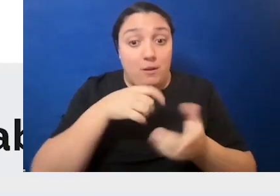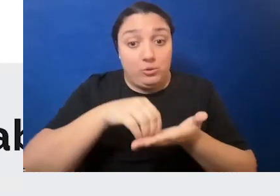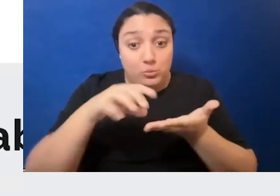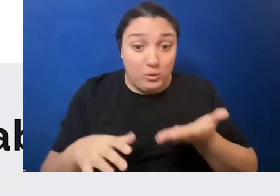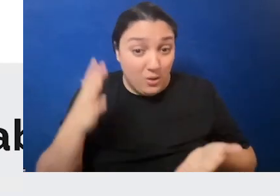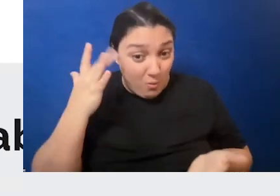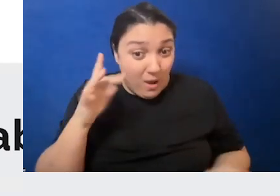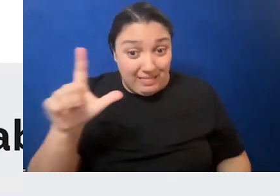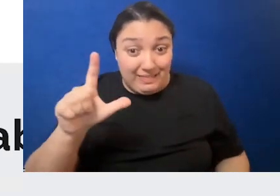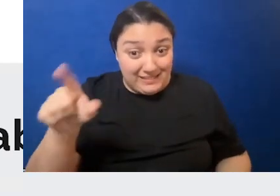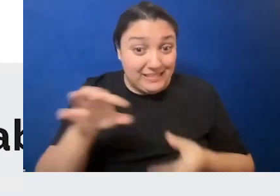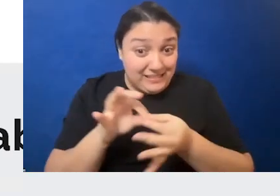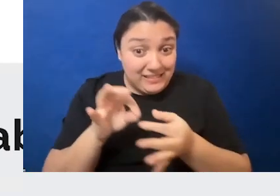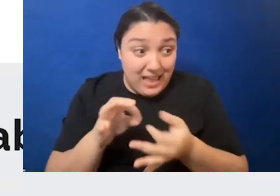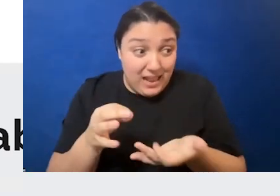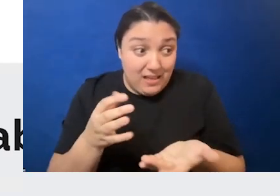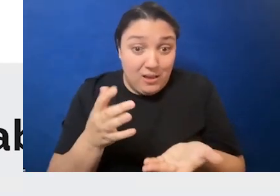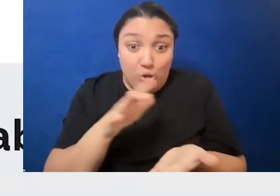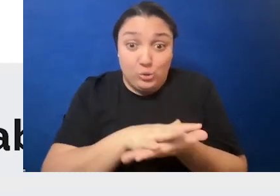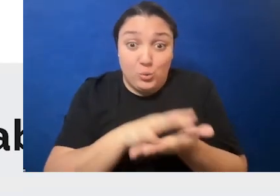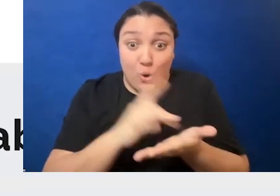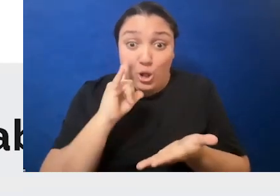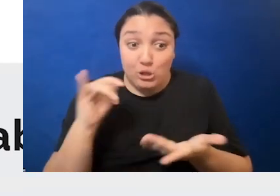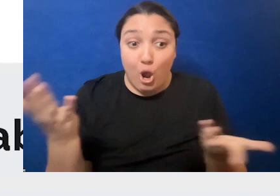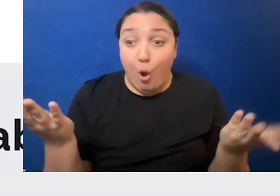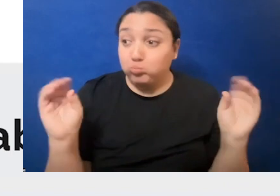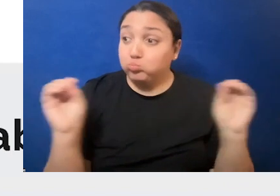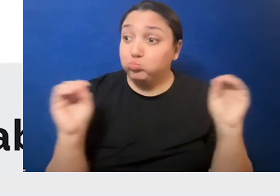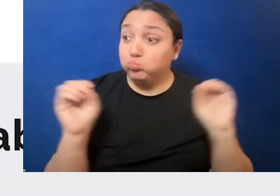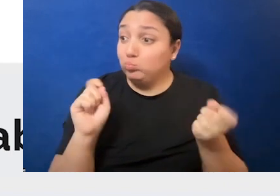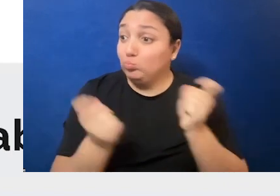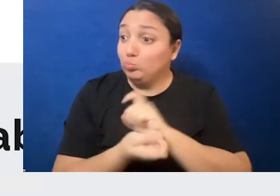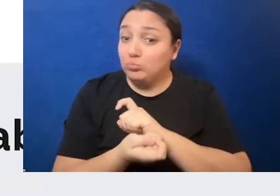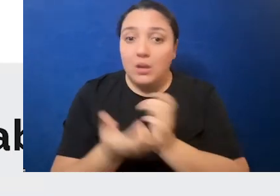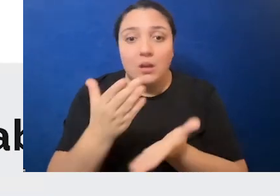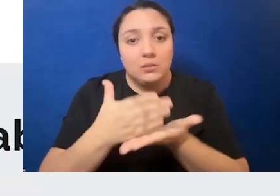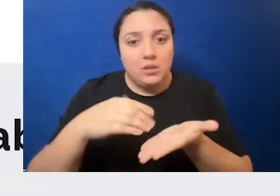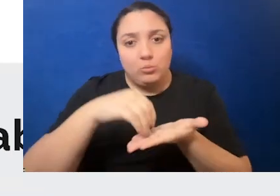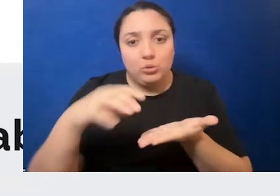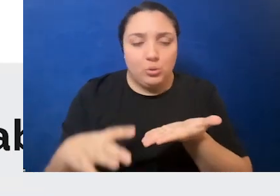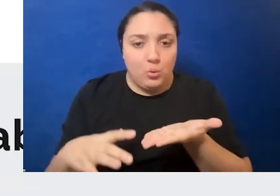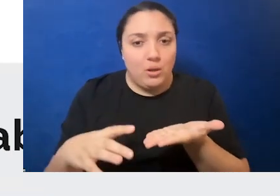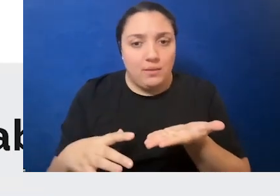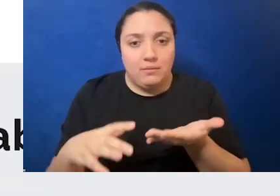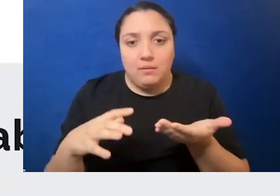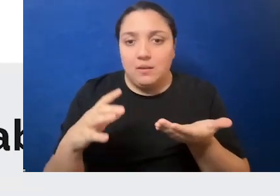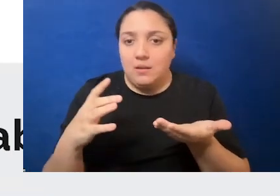BECAUSE AS LINDSEY SAID WE HAVE RETURNED LIKE NOTHING HAPPEN.